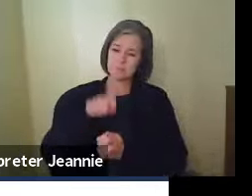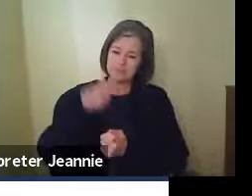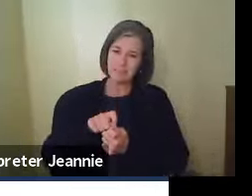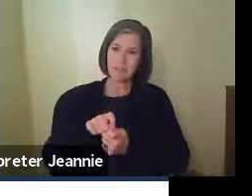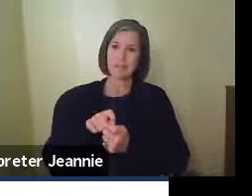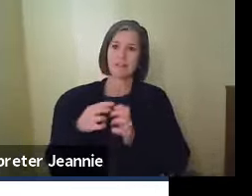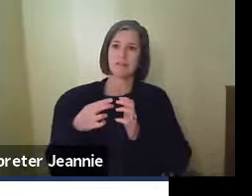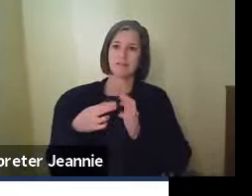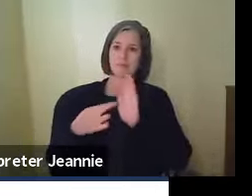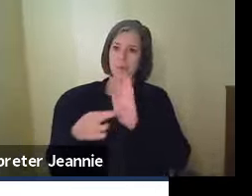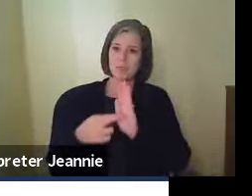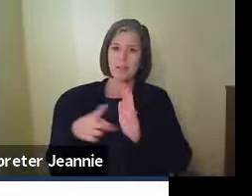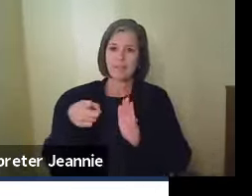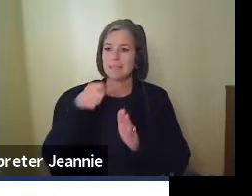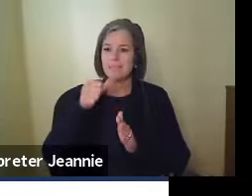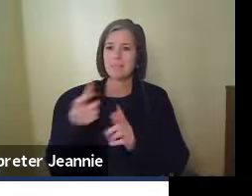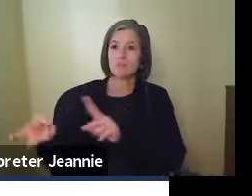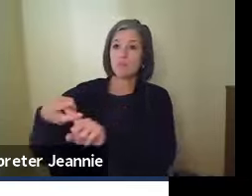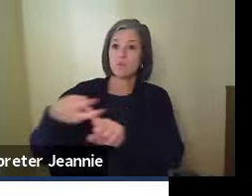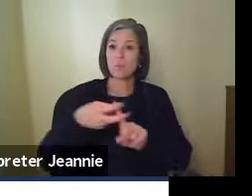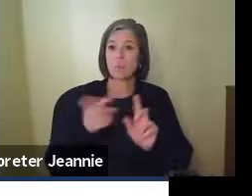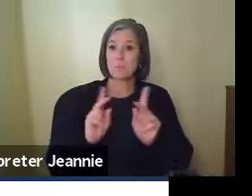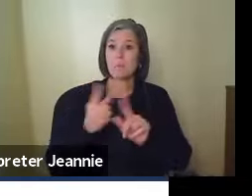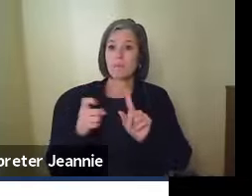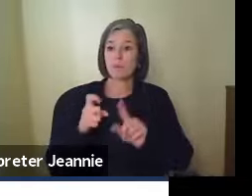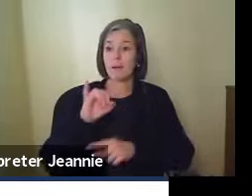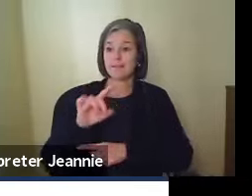people with IDD to be in the studies. A lot of people have similar